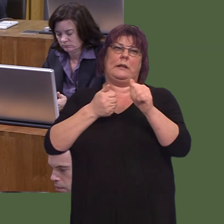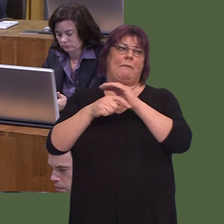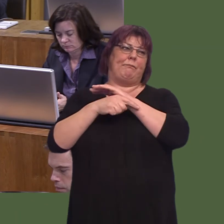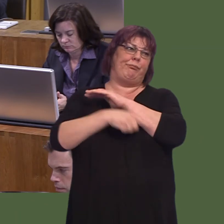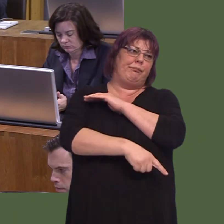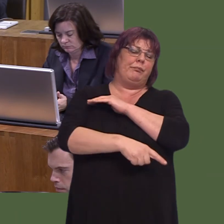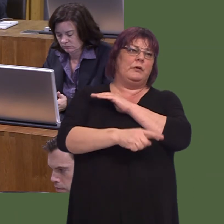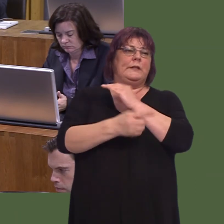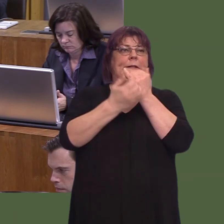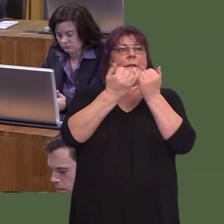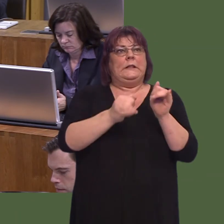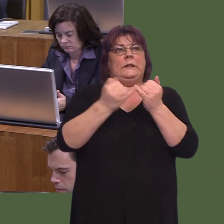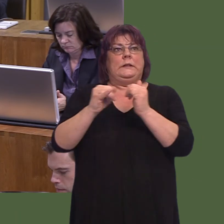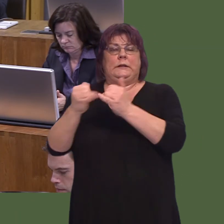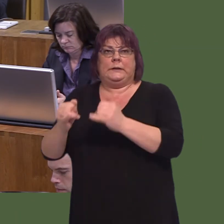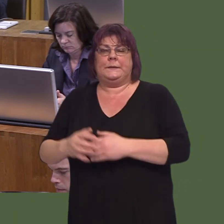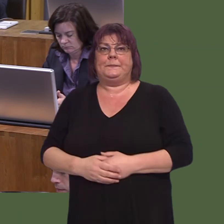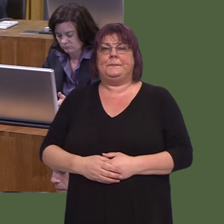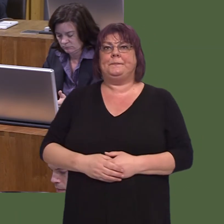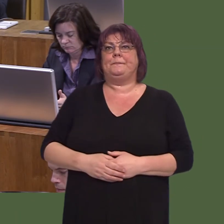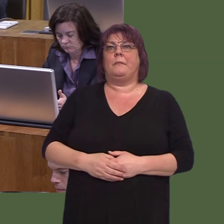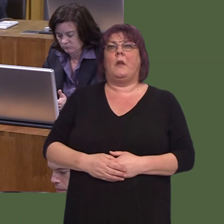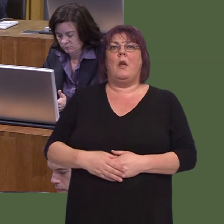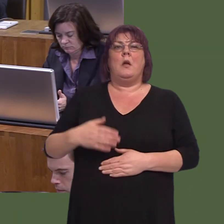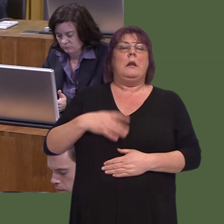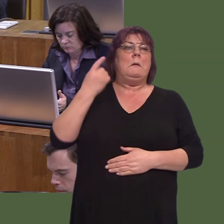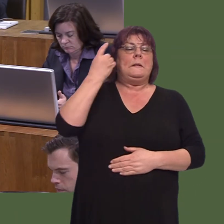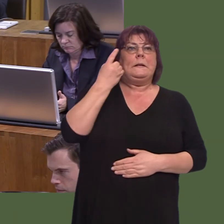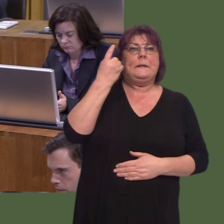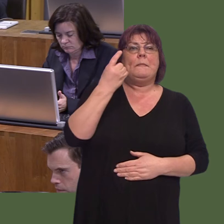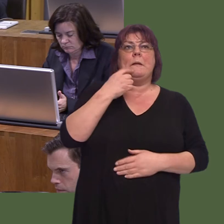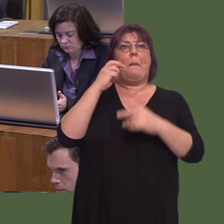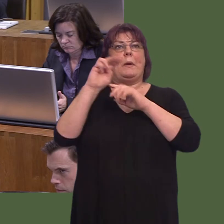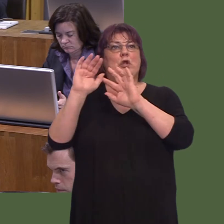We must reconsider the structure of bus services.